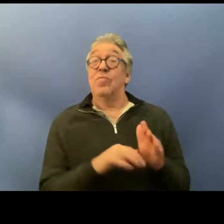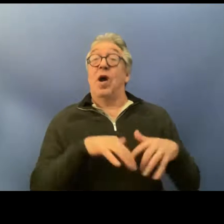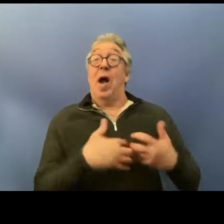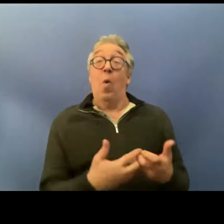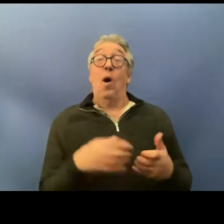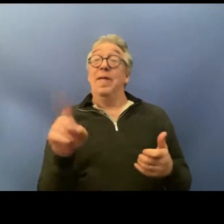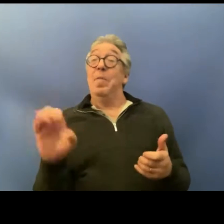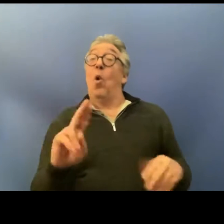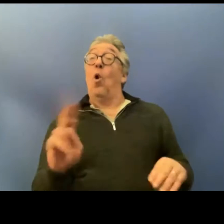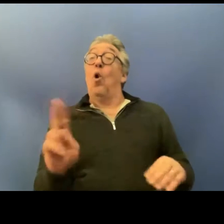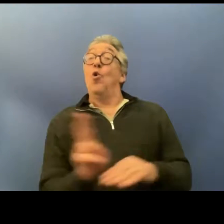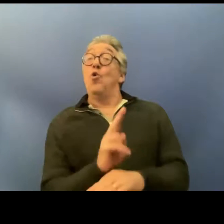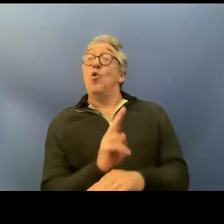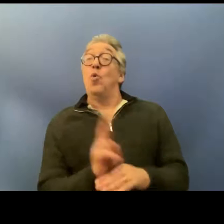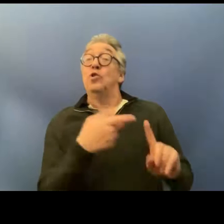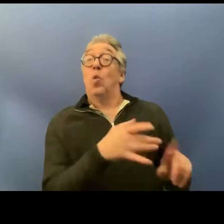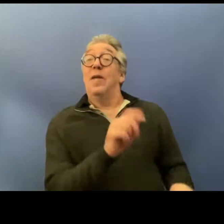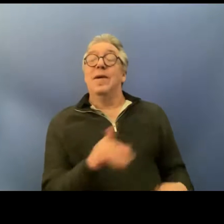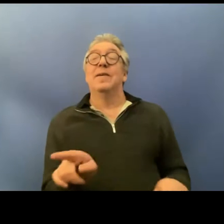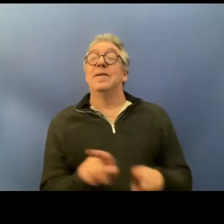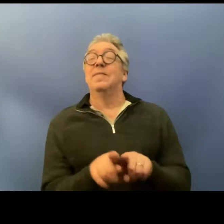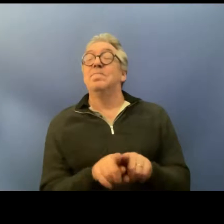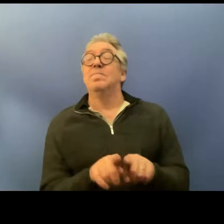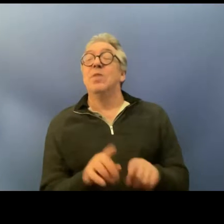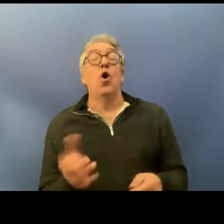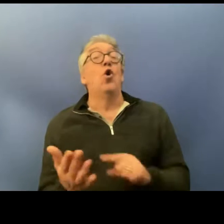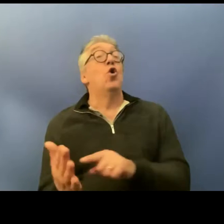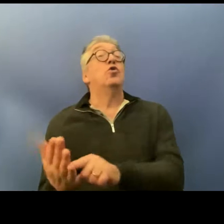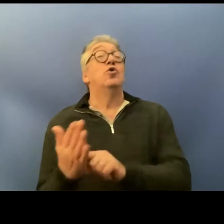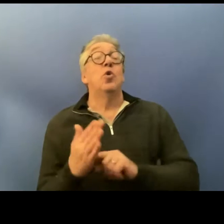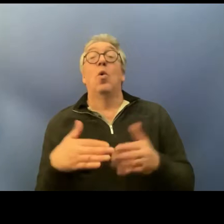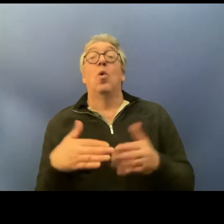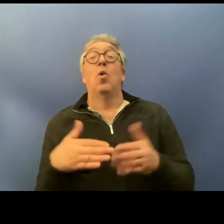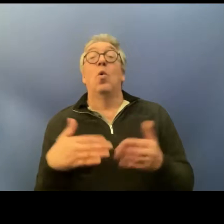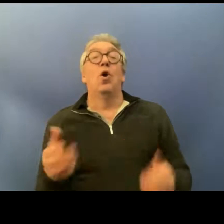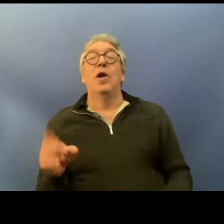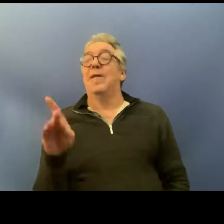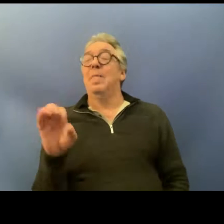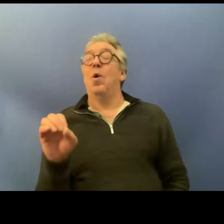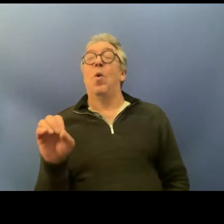us concrete areas in which OPDs are reporting, we should do more.